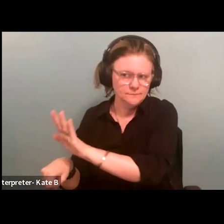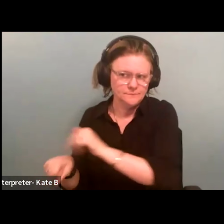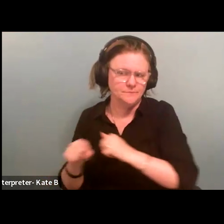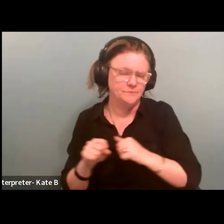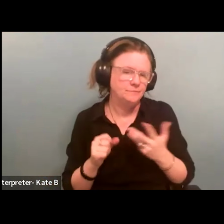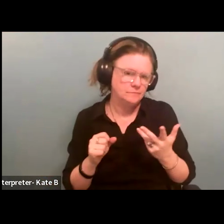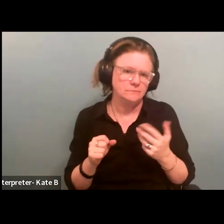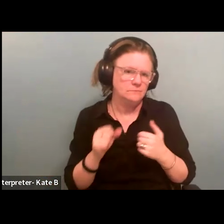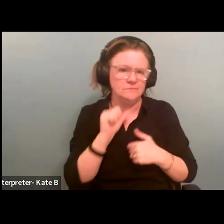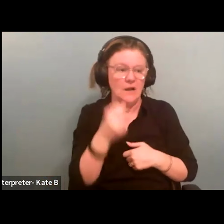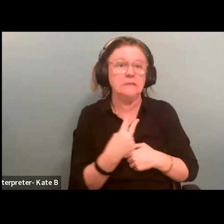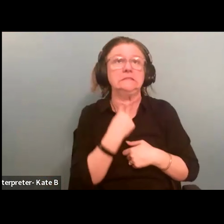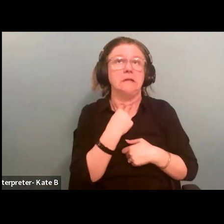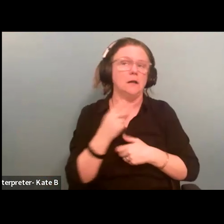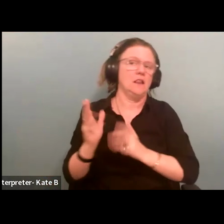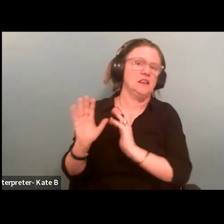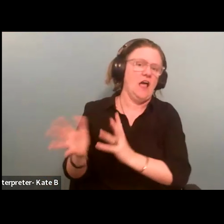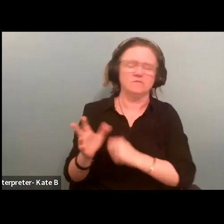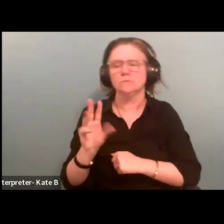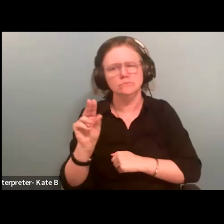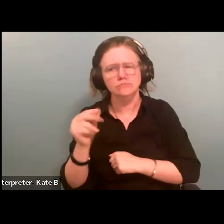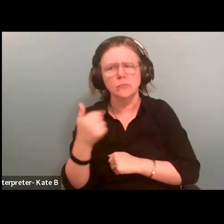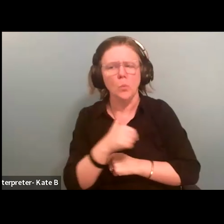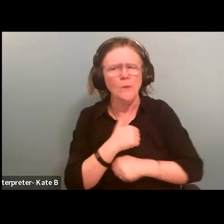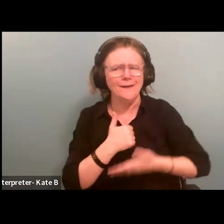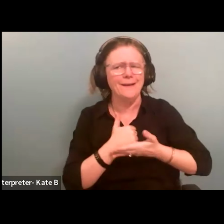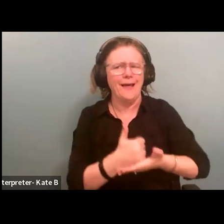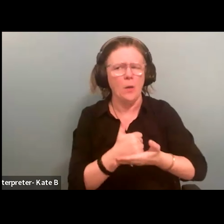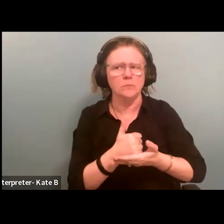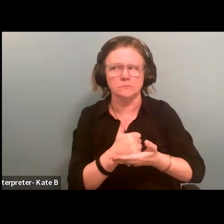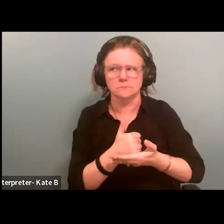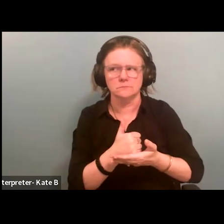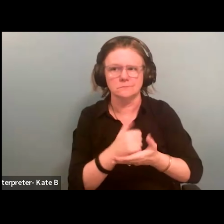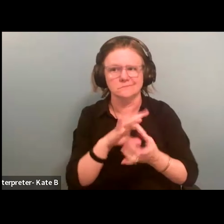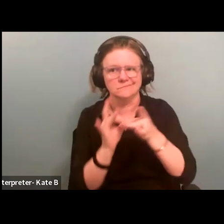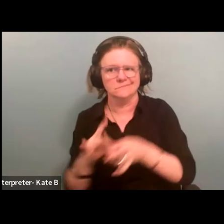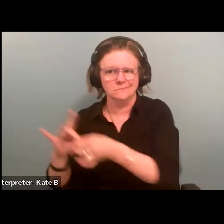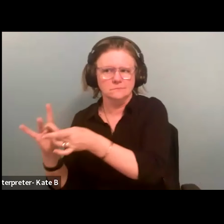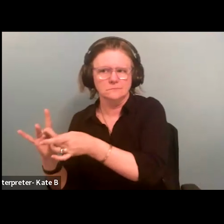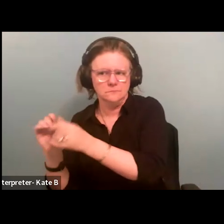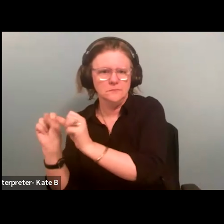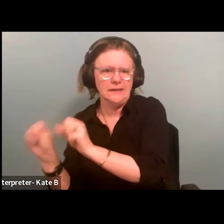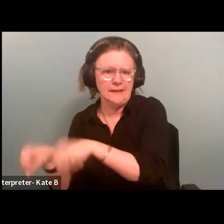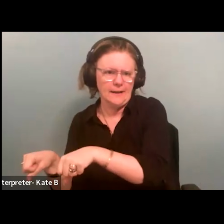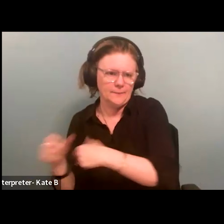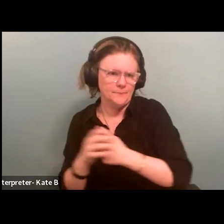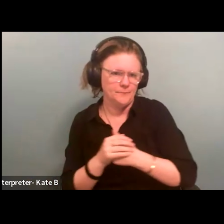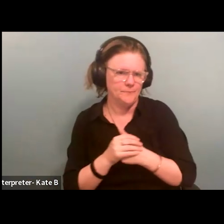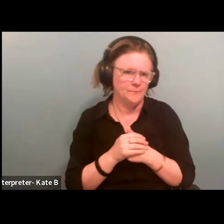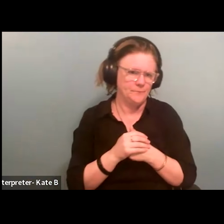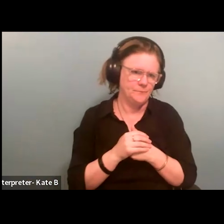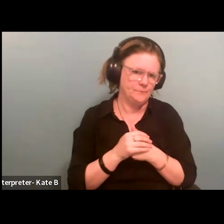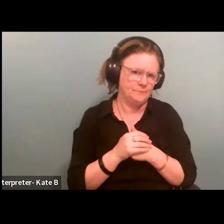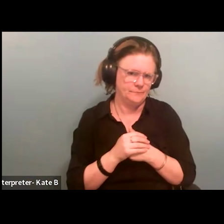So it's not like we leave people out to dry. If we get a report and they're not